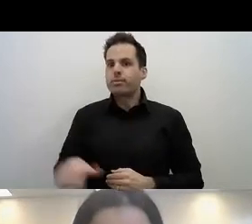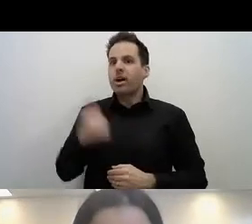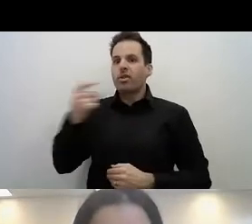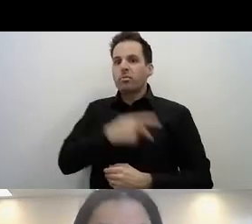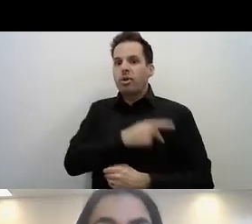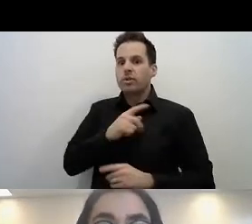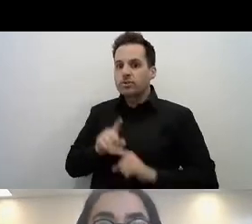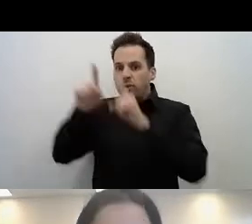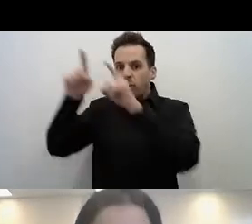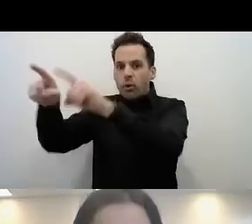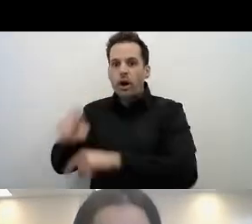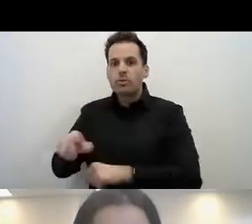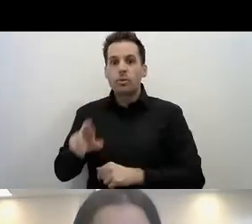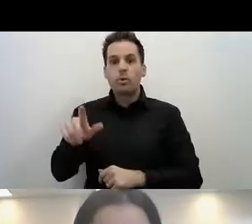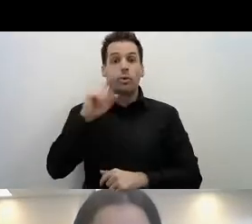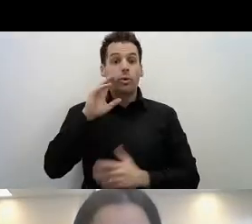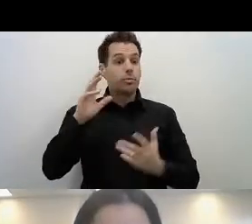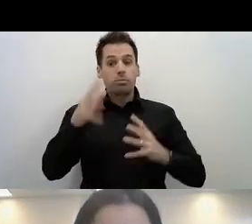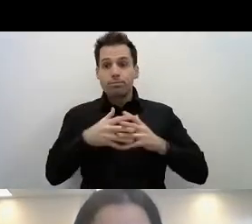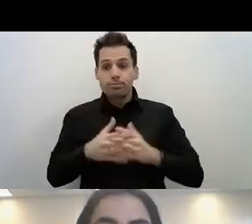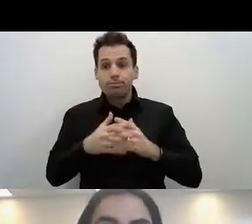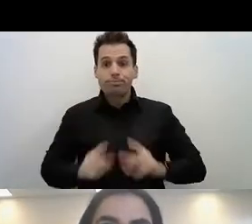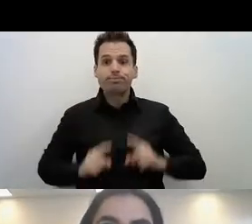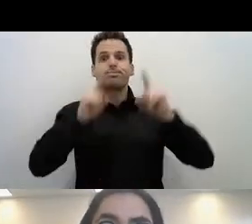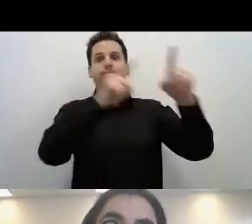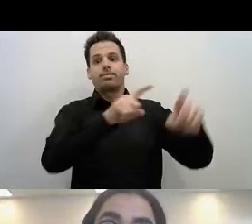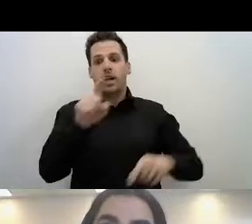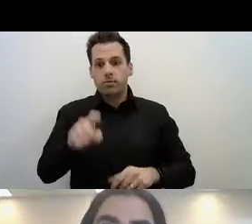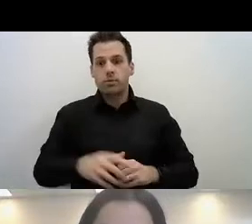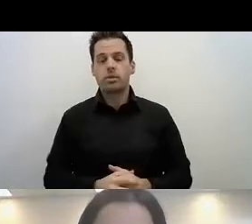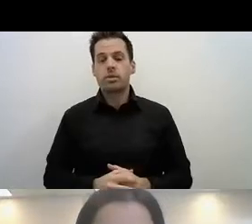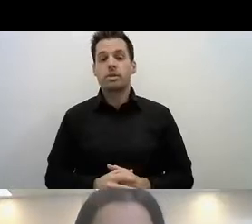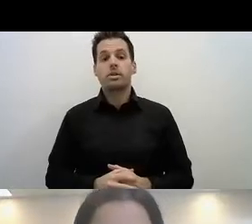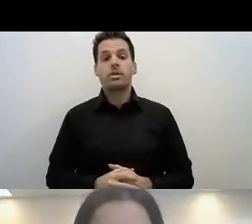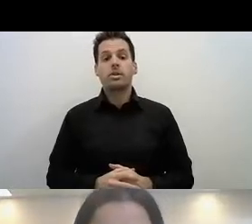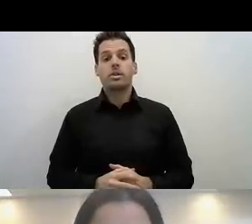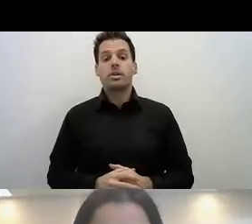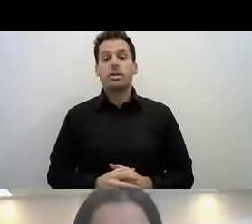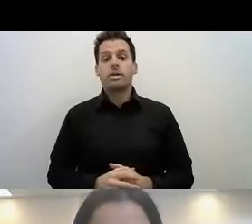rights code we also recognize that we should take a really broad interpretation of service animal to